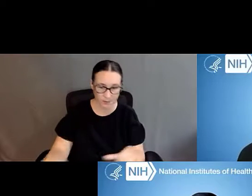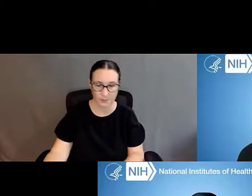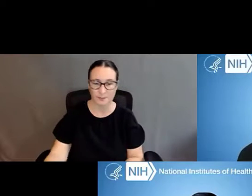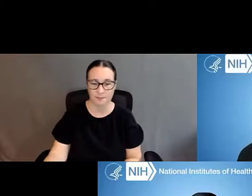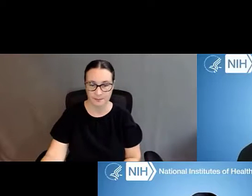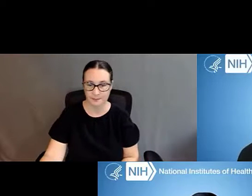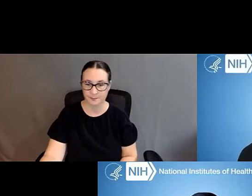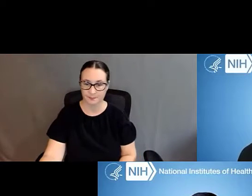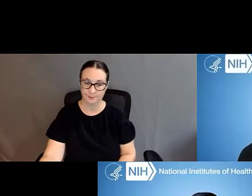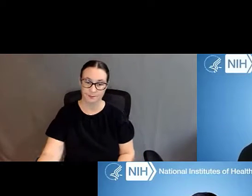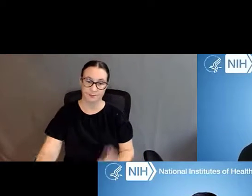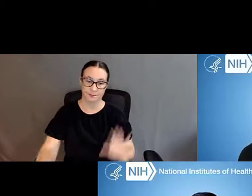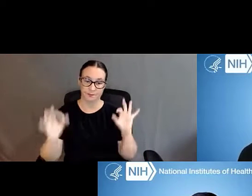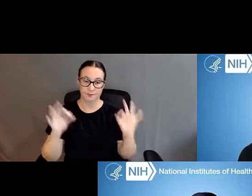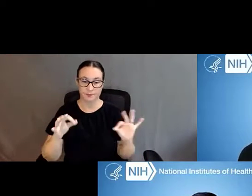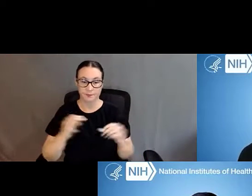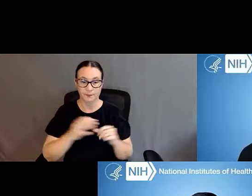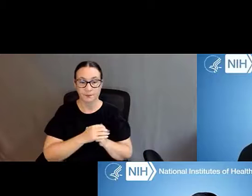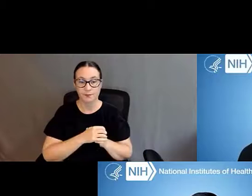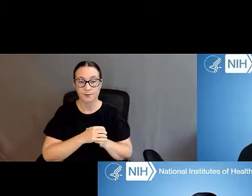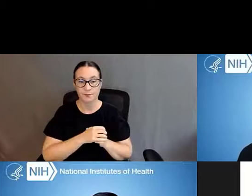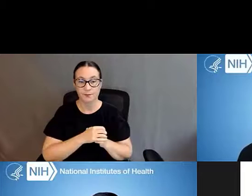All right. Let's switch to our first question.